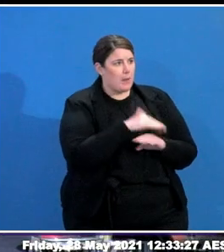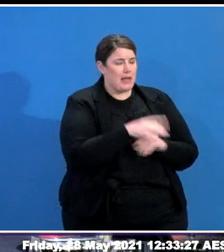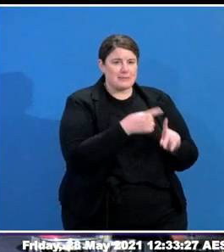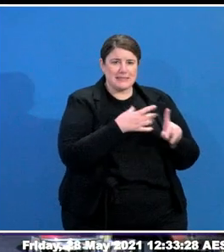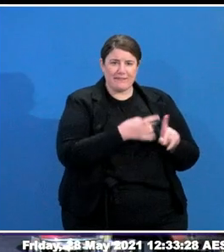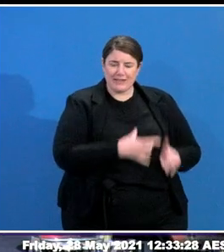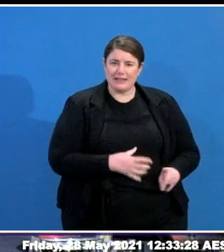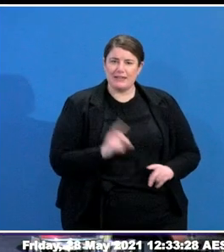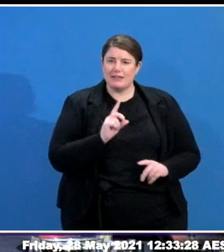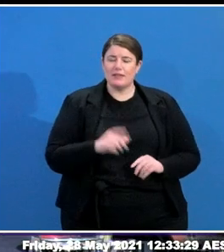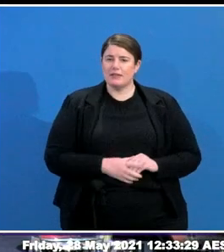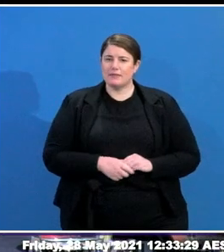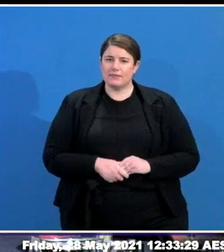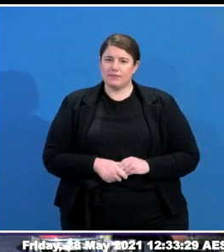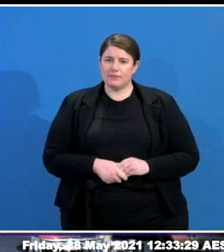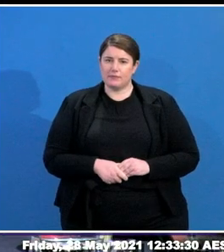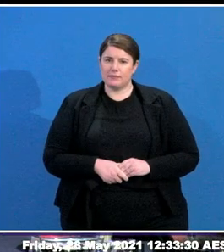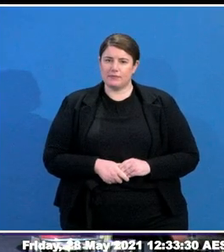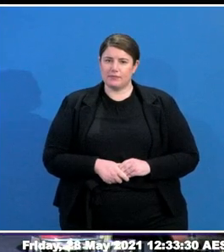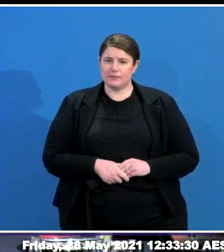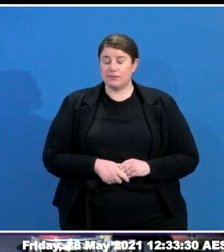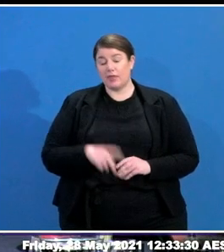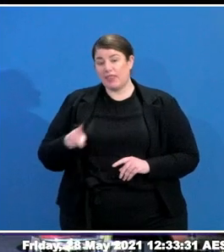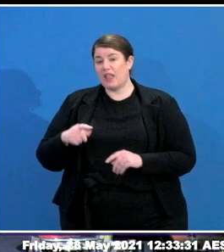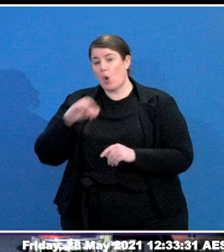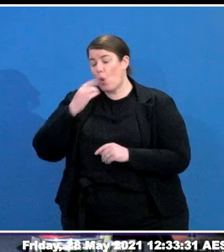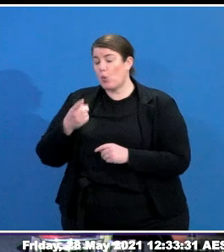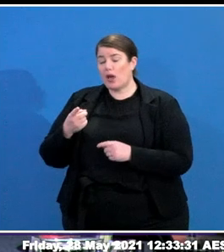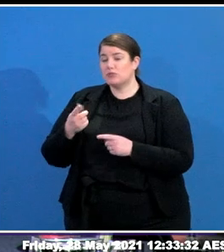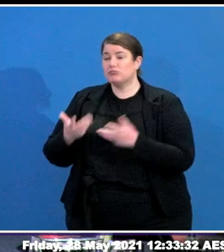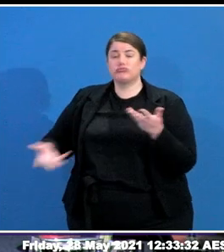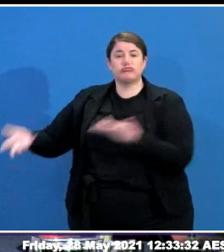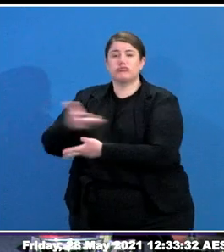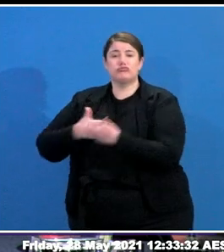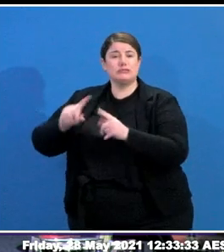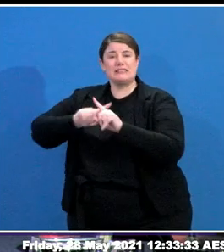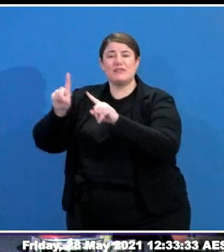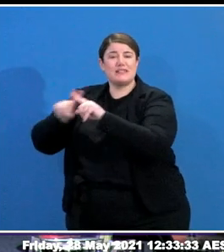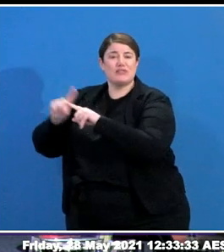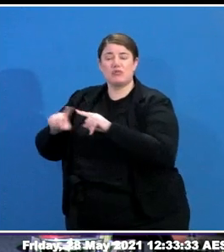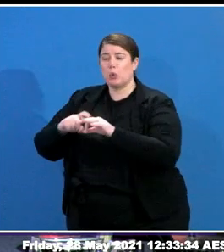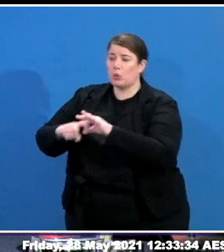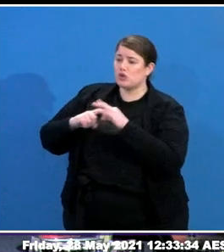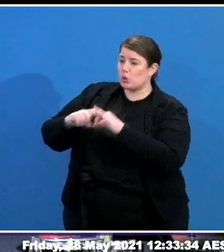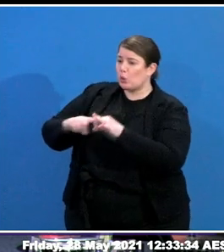No, they always do usually raise a whole raft of series of questions but I can't tell you specifically because